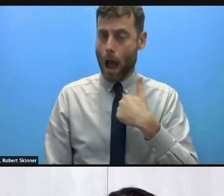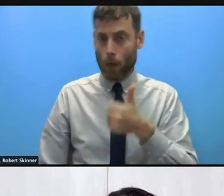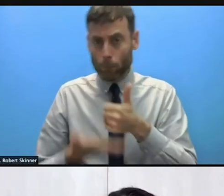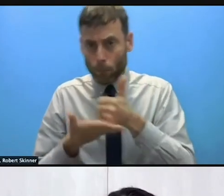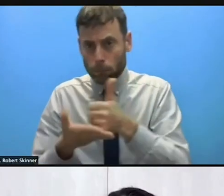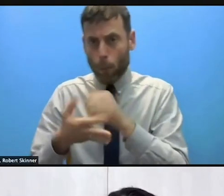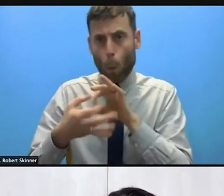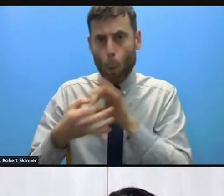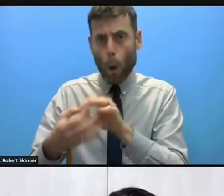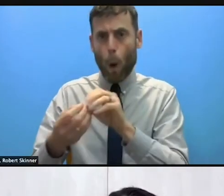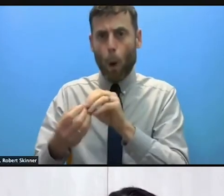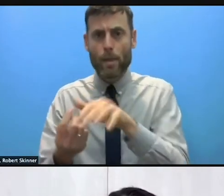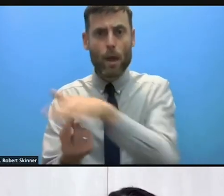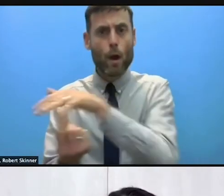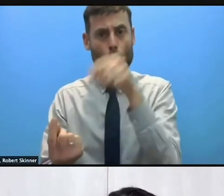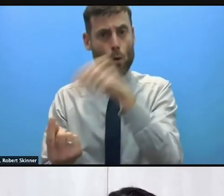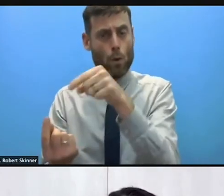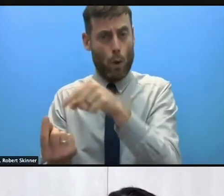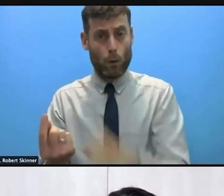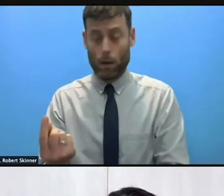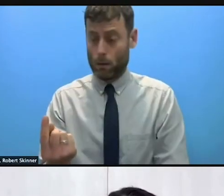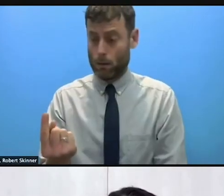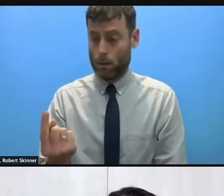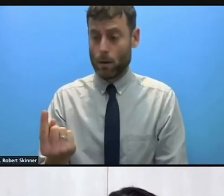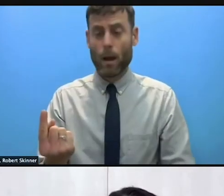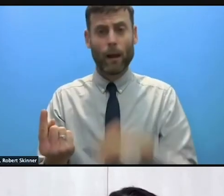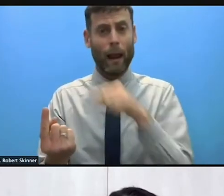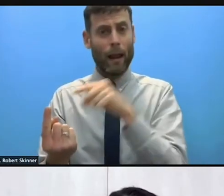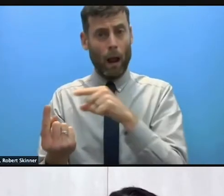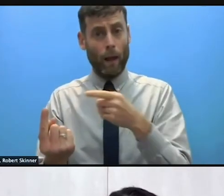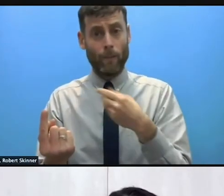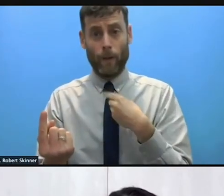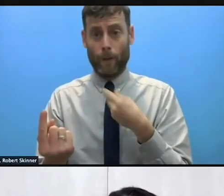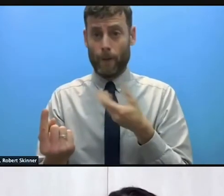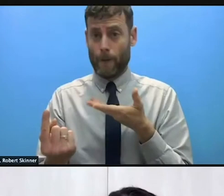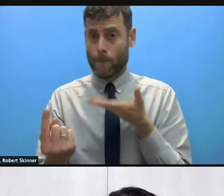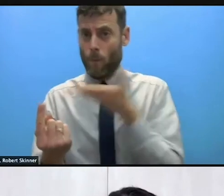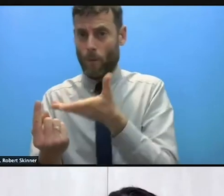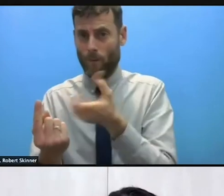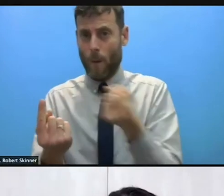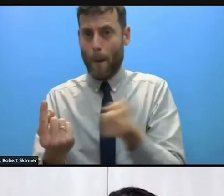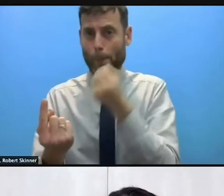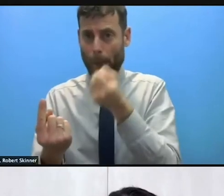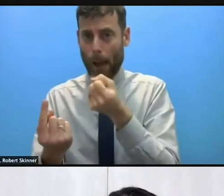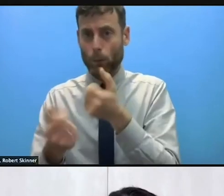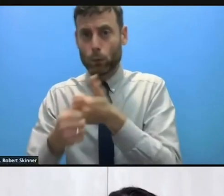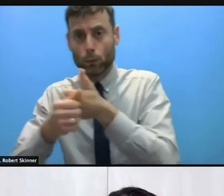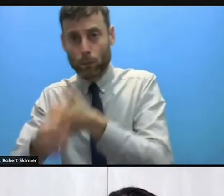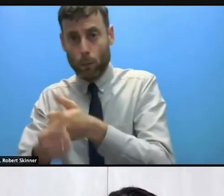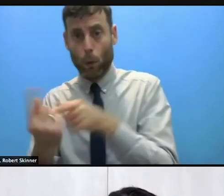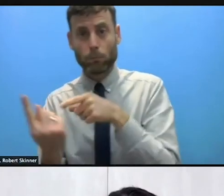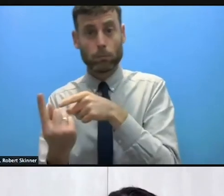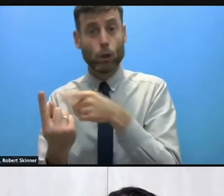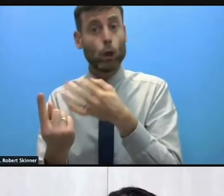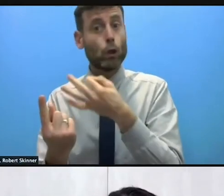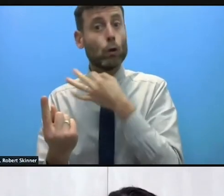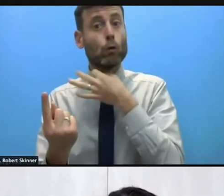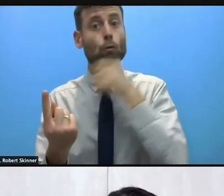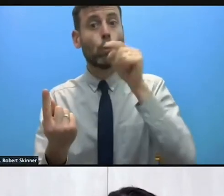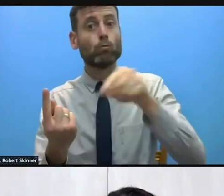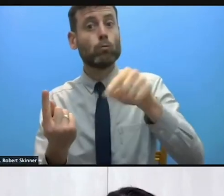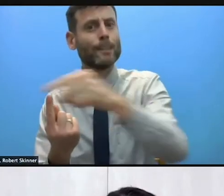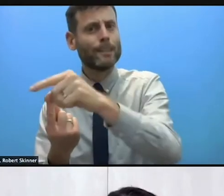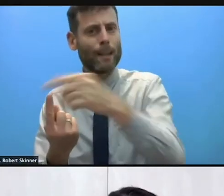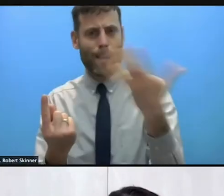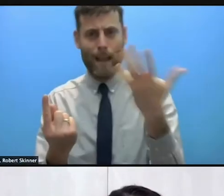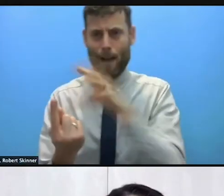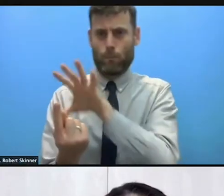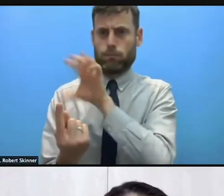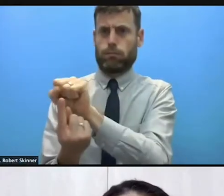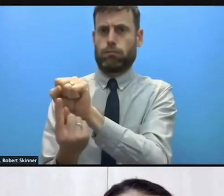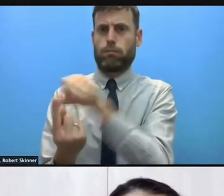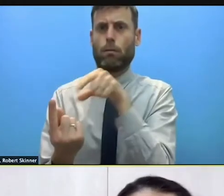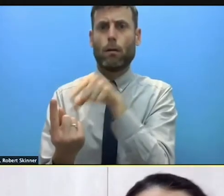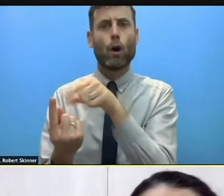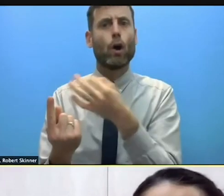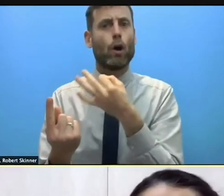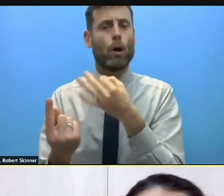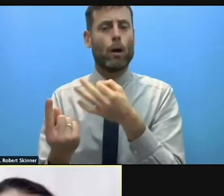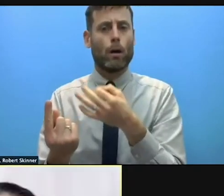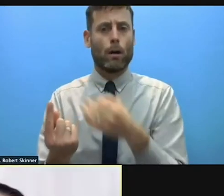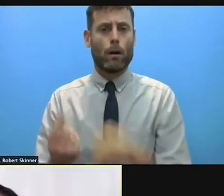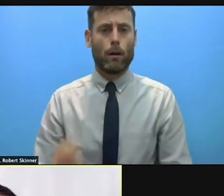to our risk assessment those factors. >> MAYERLIN VERGARA PEREZ: Hi.